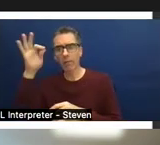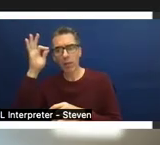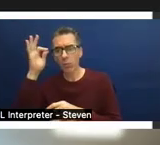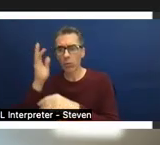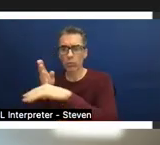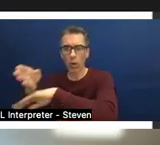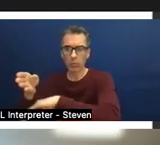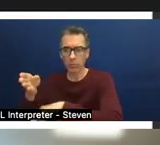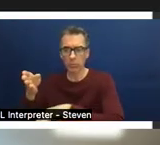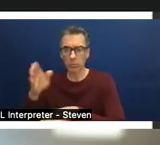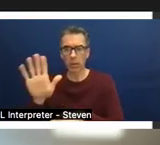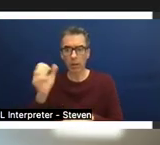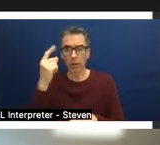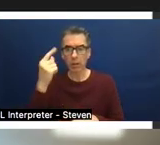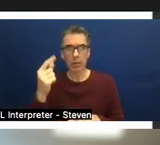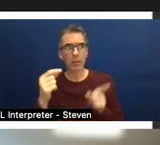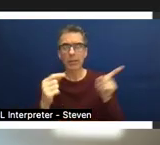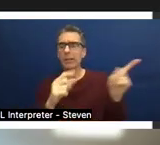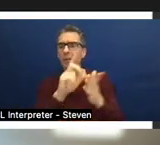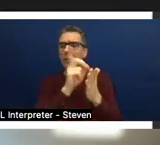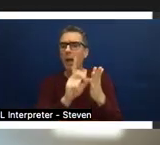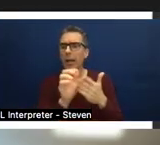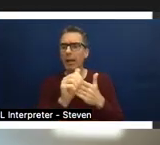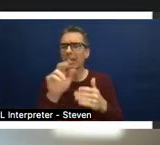But according to NACTO's design guidelines, you know,